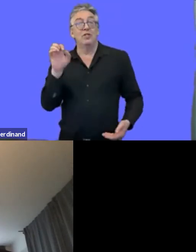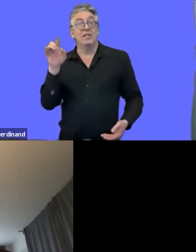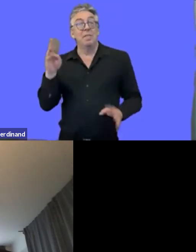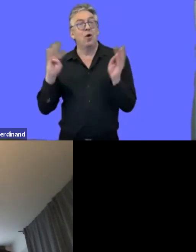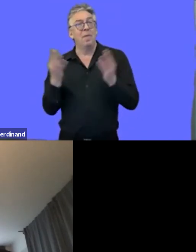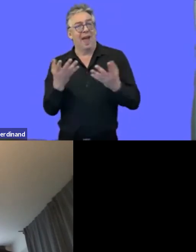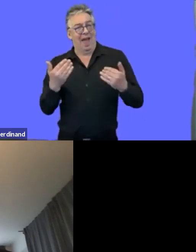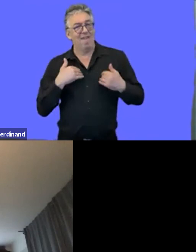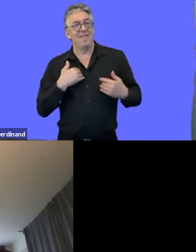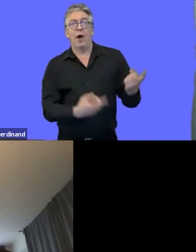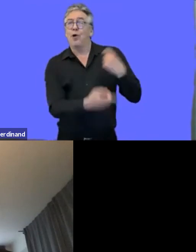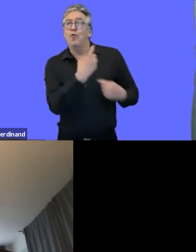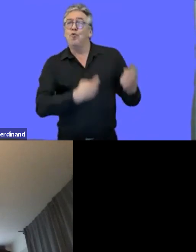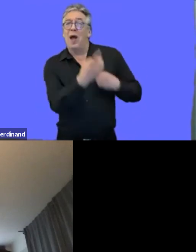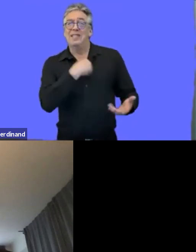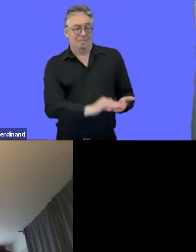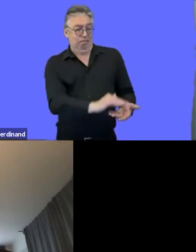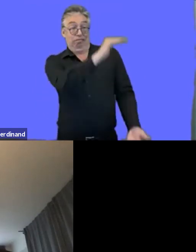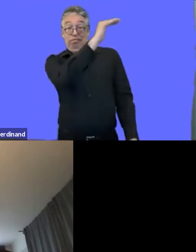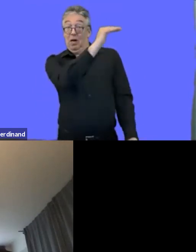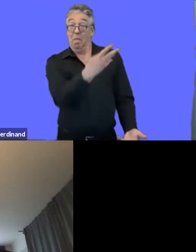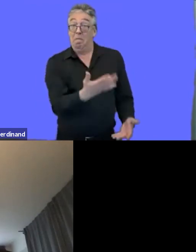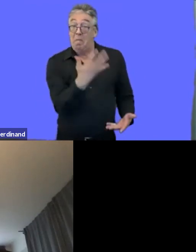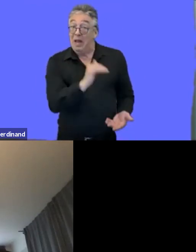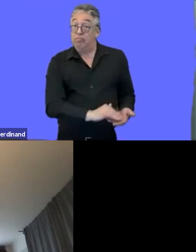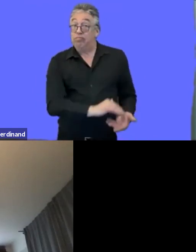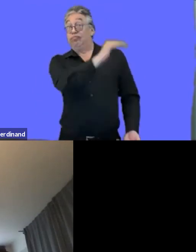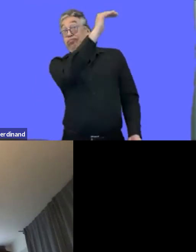So if there are a lot of cases that are still going to be considered.